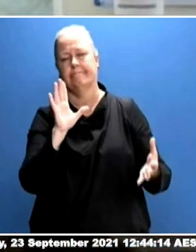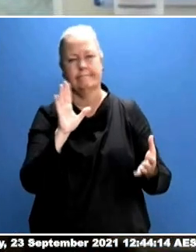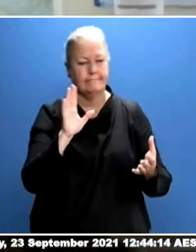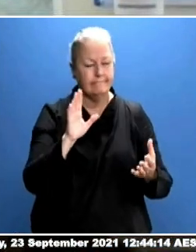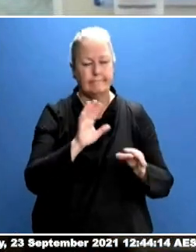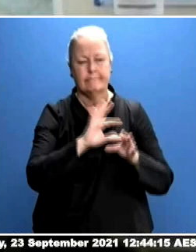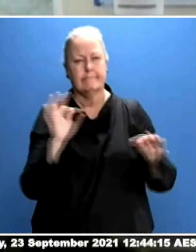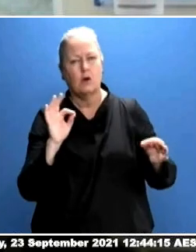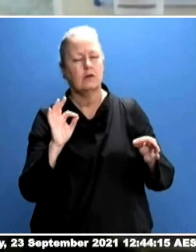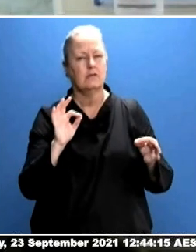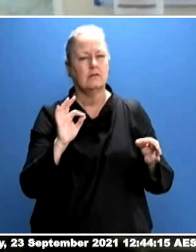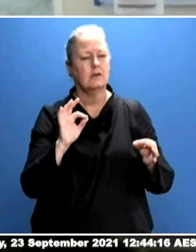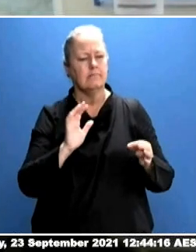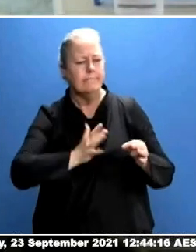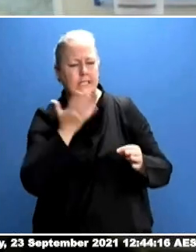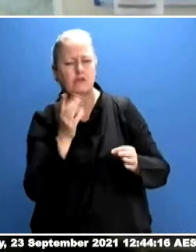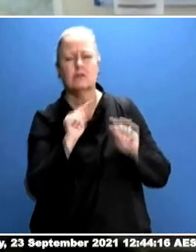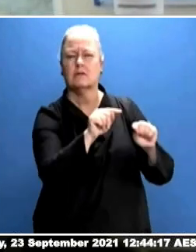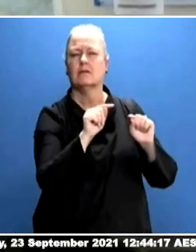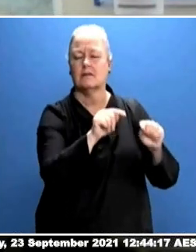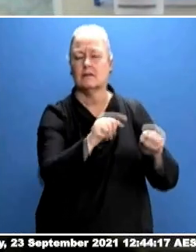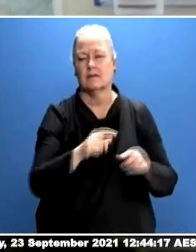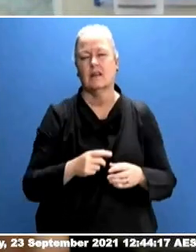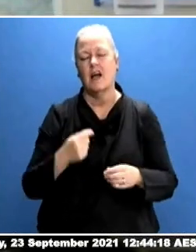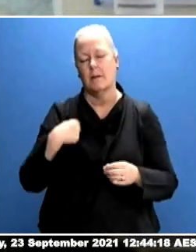where, I'm talking about a small town in the Kimberleys, but it's a similar context